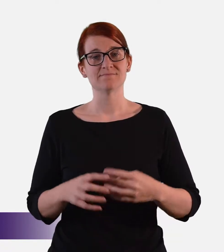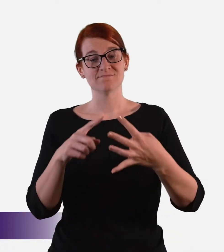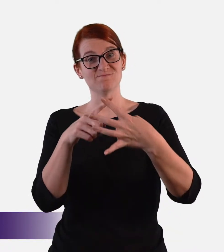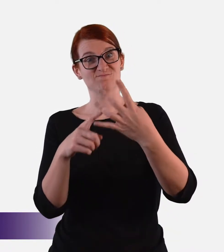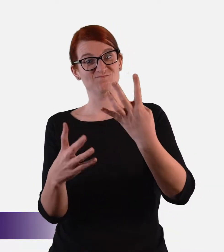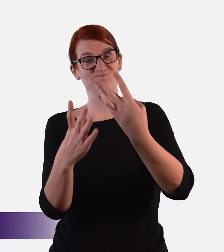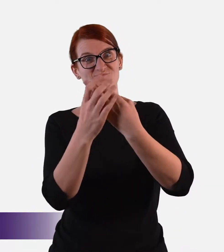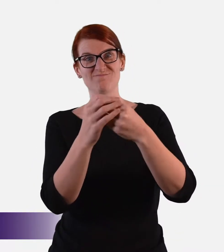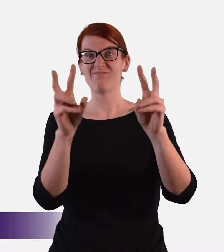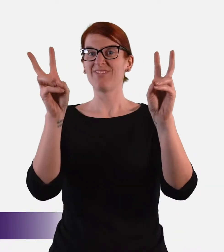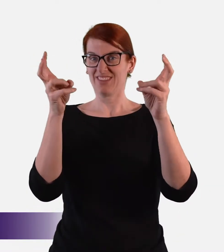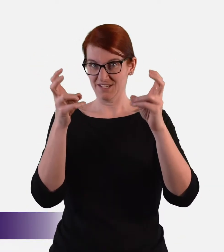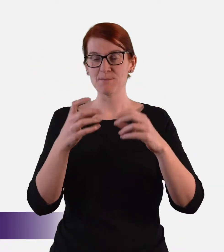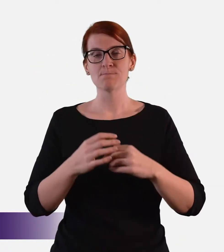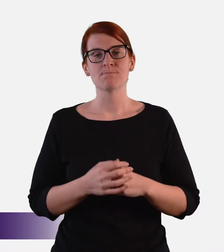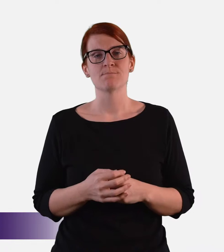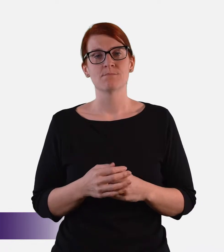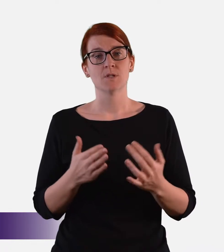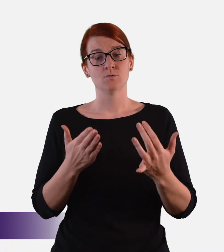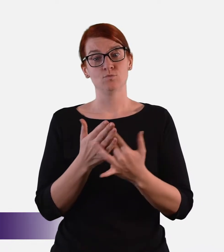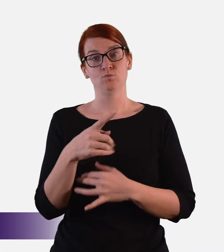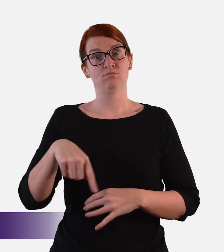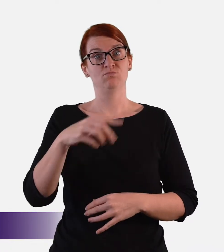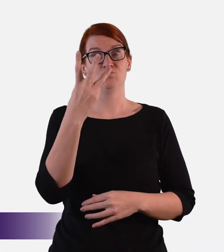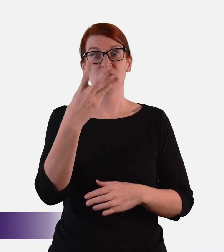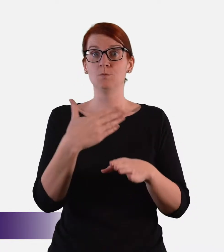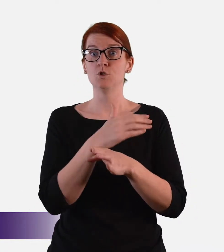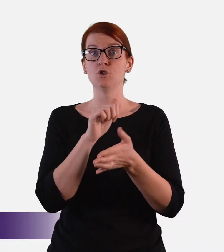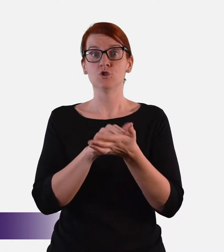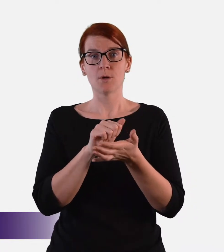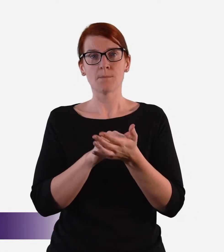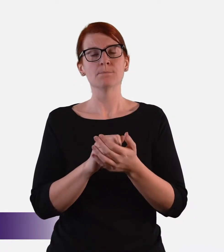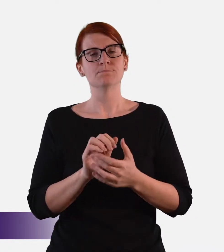Overarching themes Over the course of the three workshops,